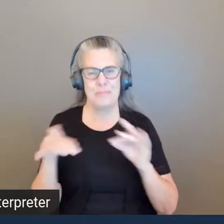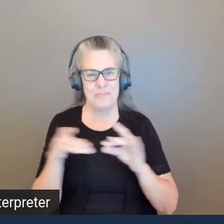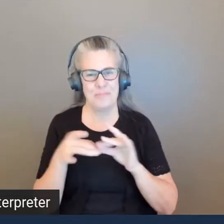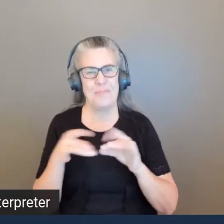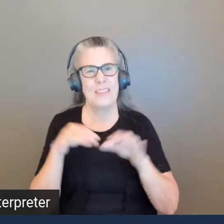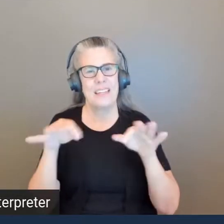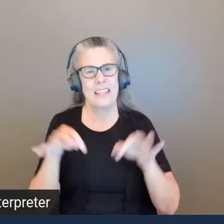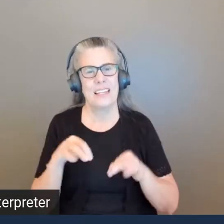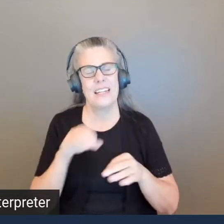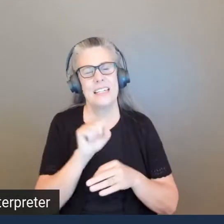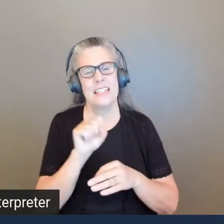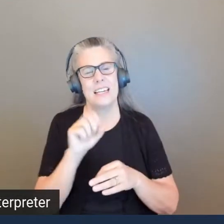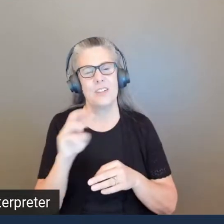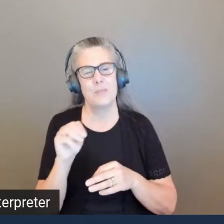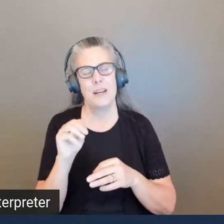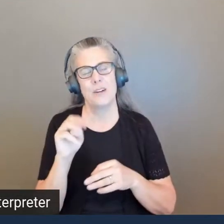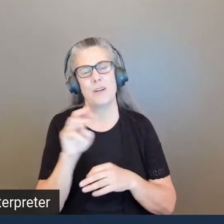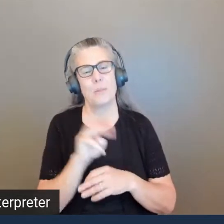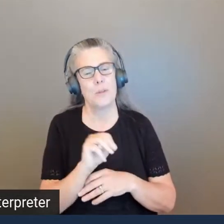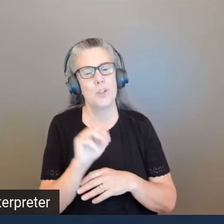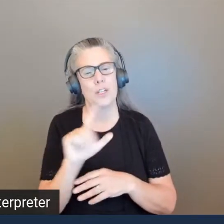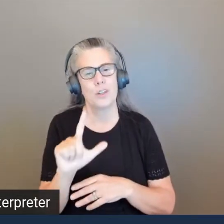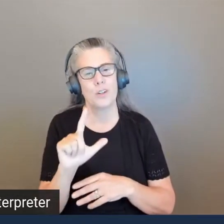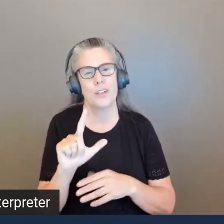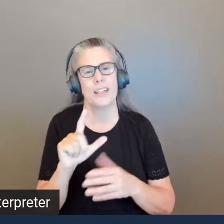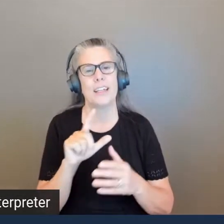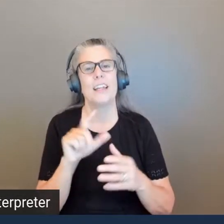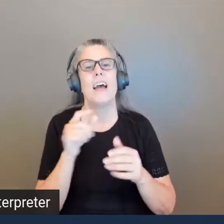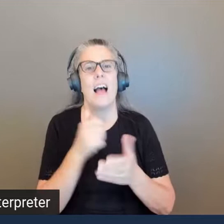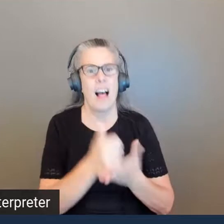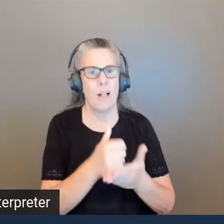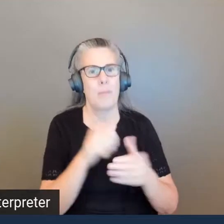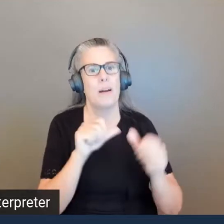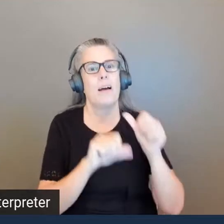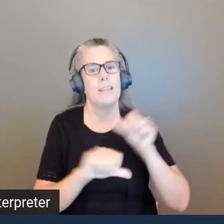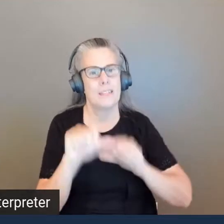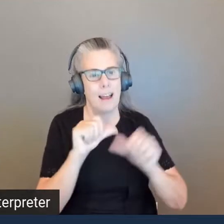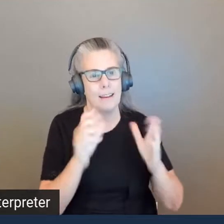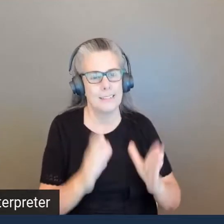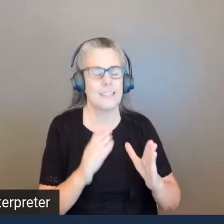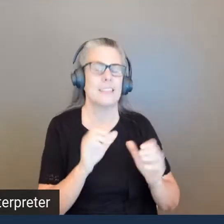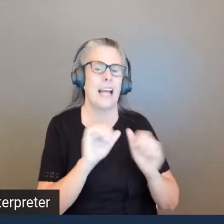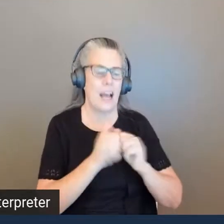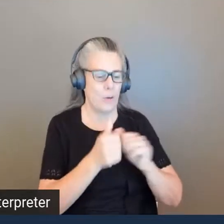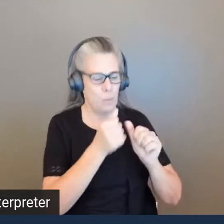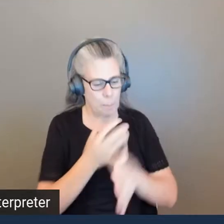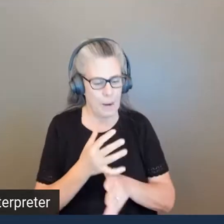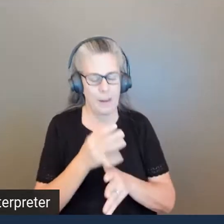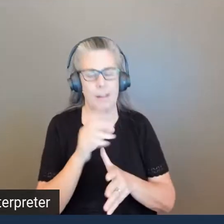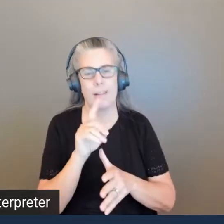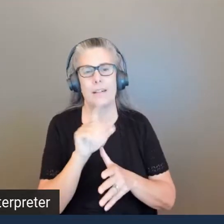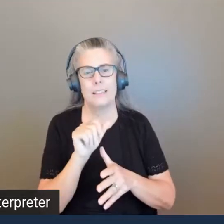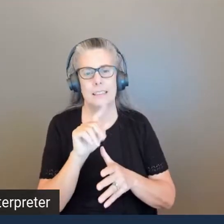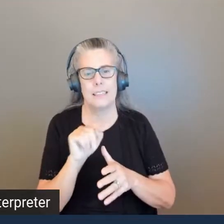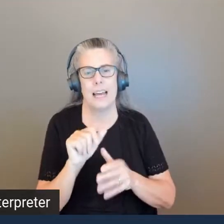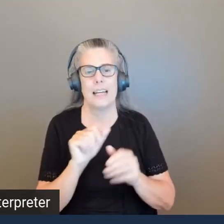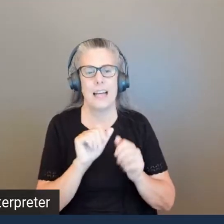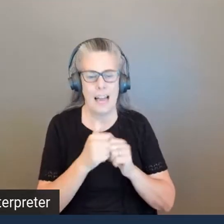machine learning workflow right, for developers and data scientists and you can prepare your data. Build, train to that junior models and then deploy